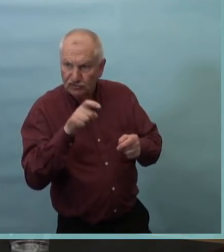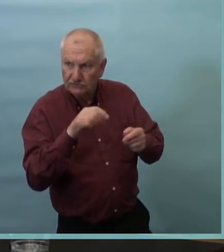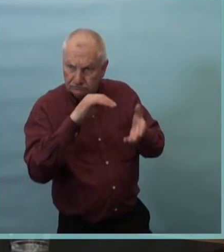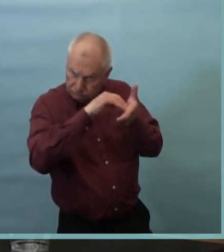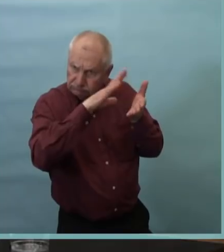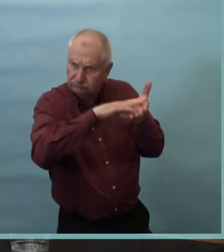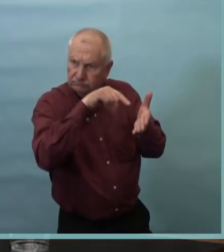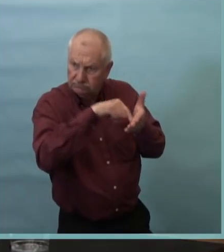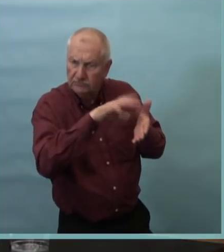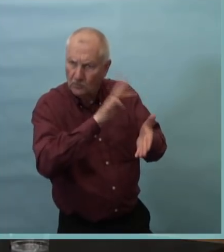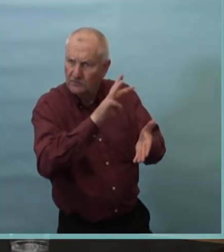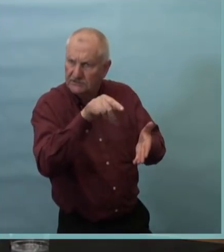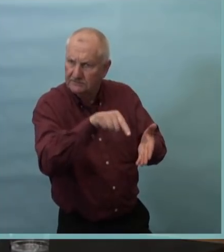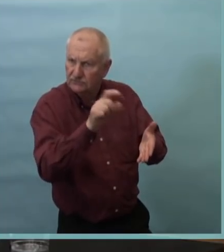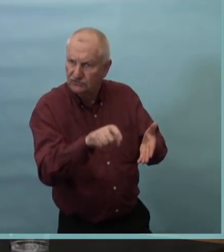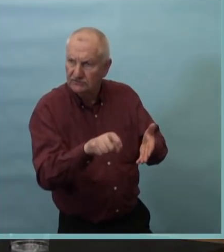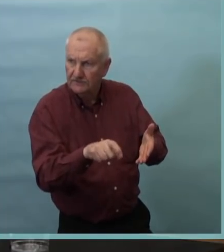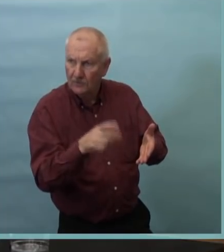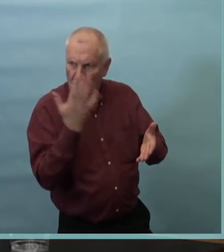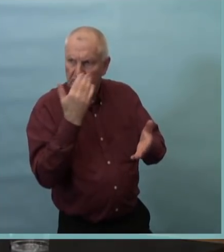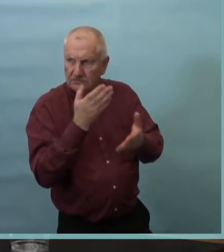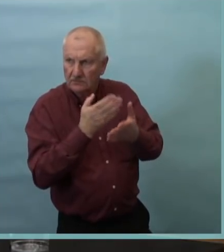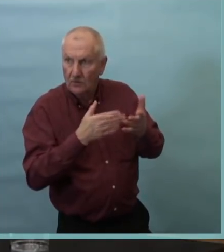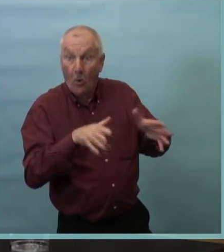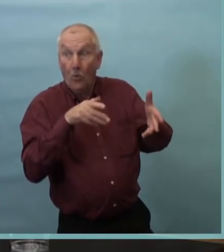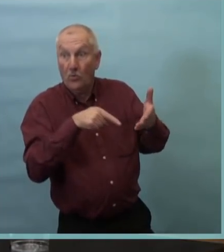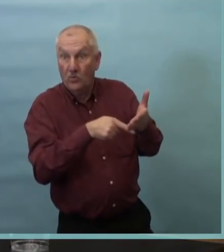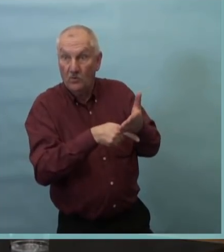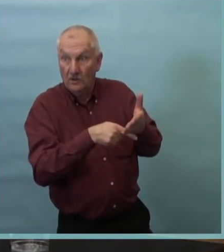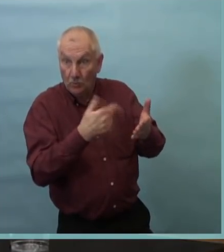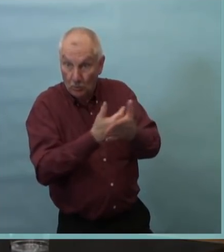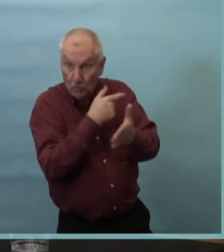always been saying where we will announce you know as quick as we can if